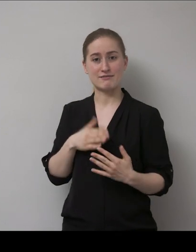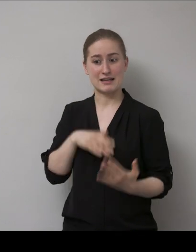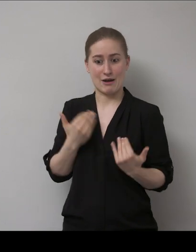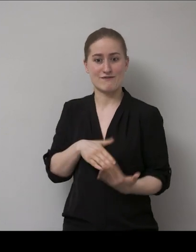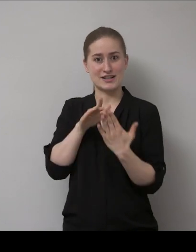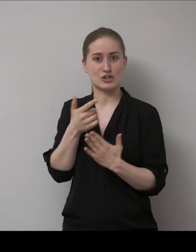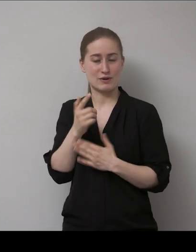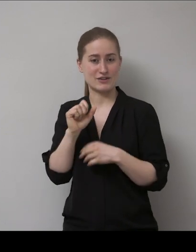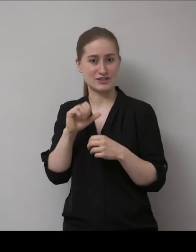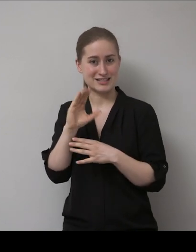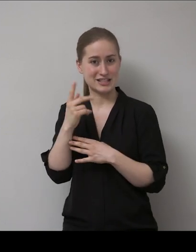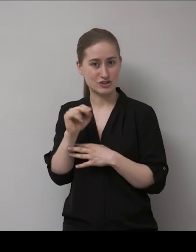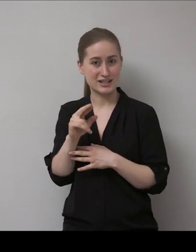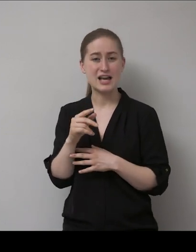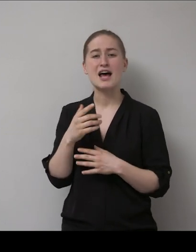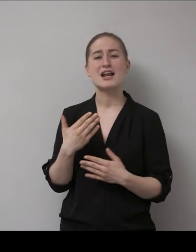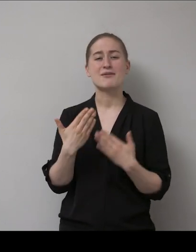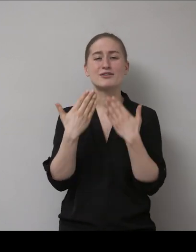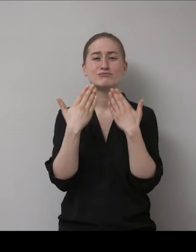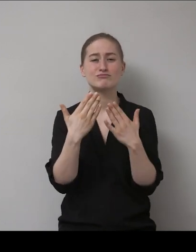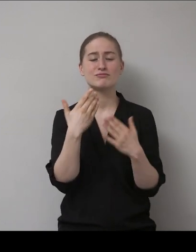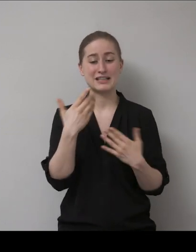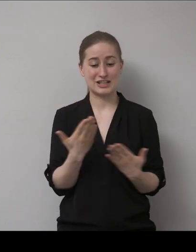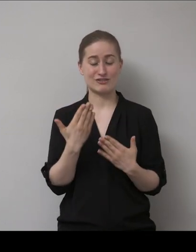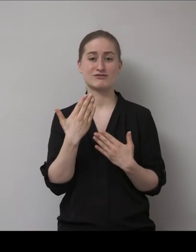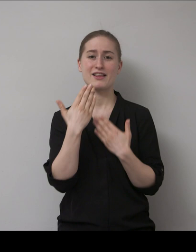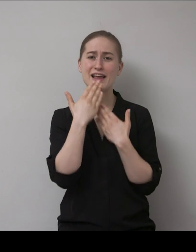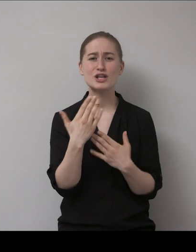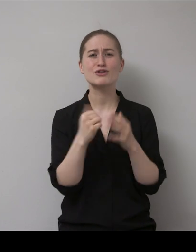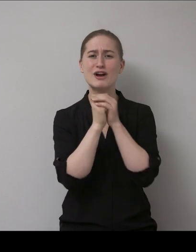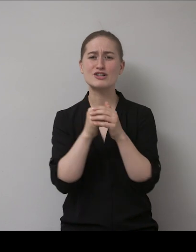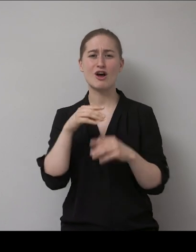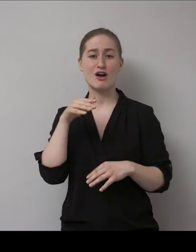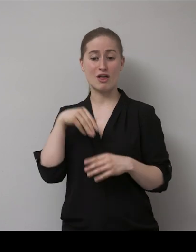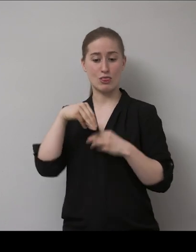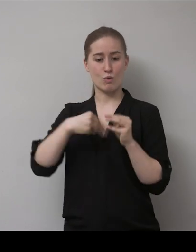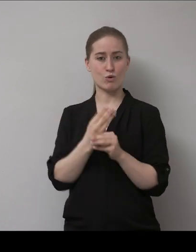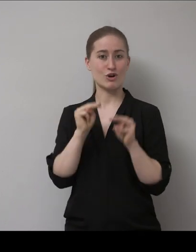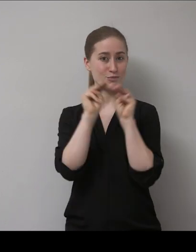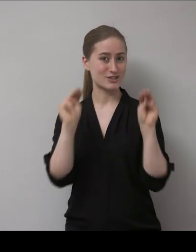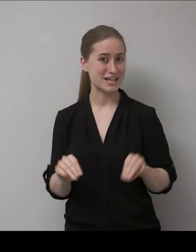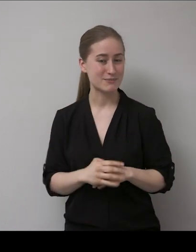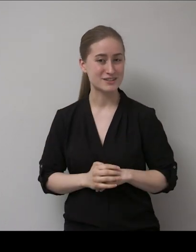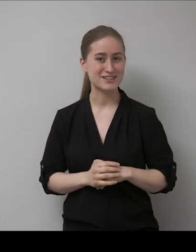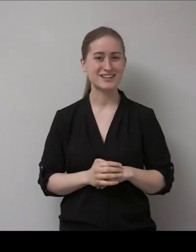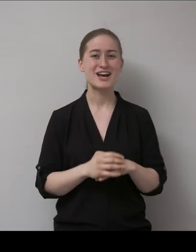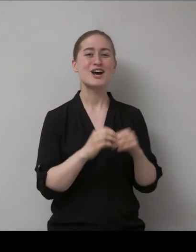through the world of museums. Congratulations and bravo to our Museum Studies students.